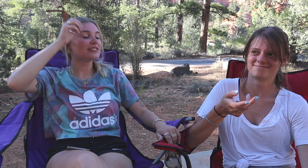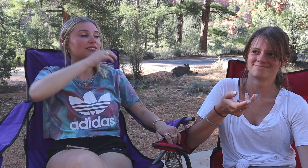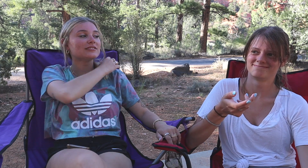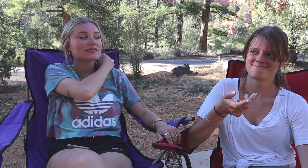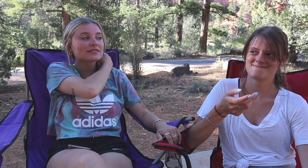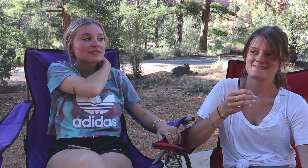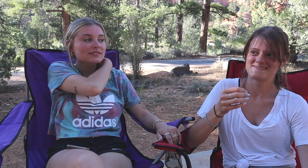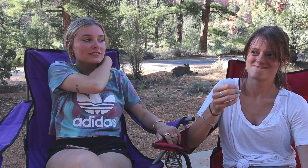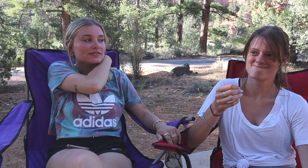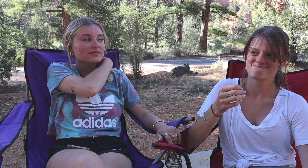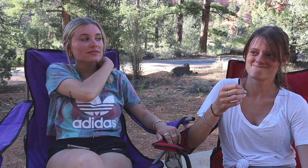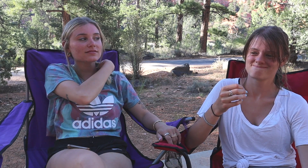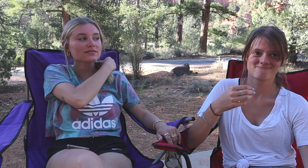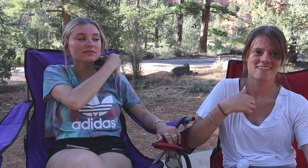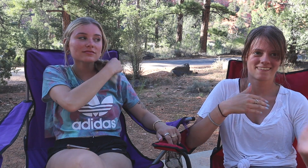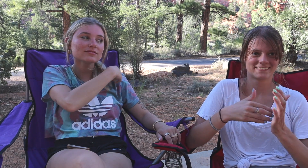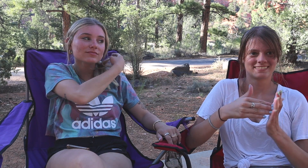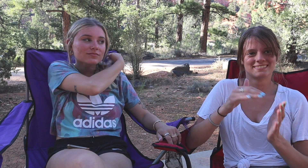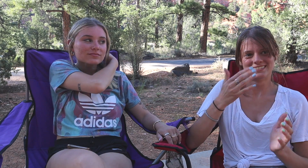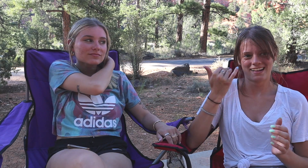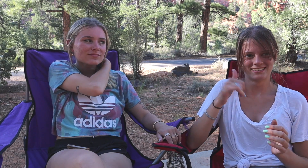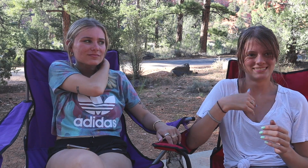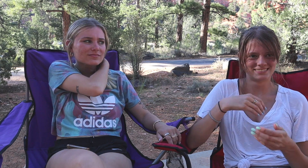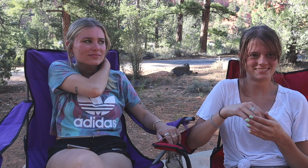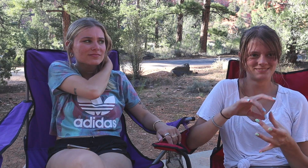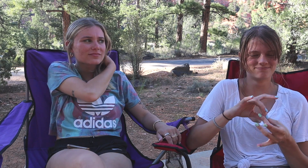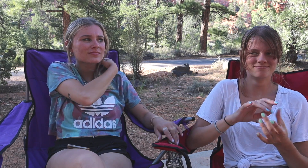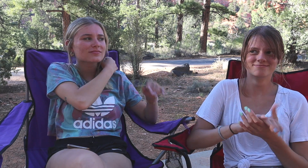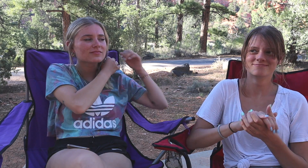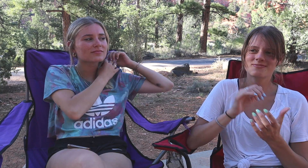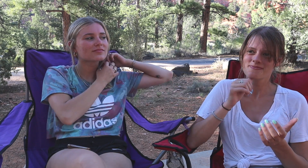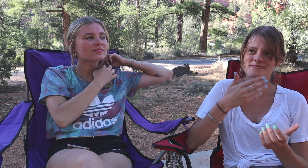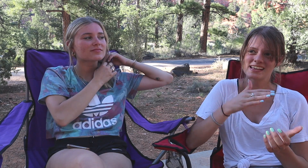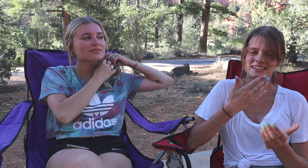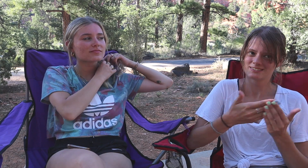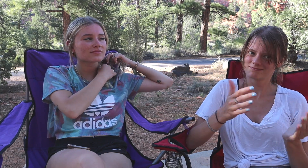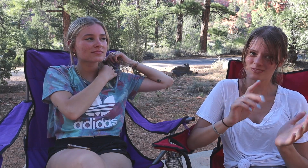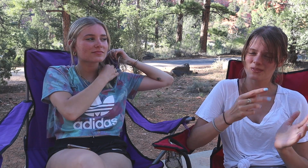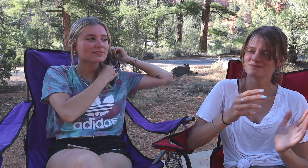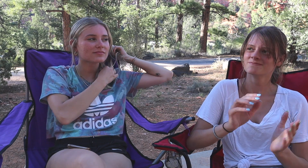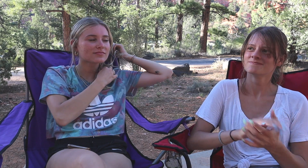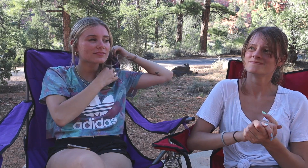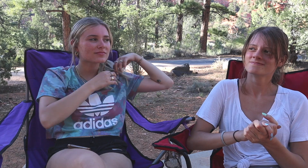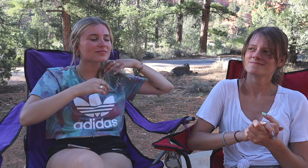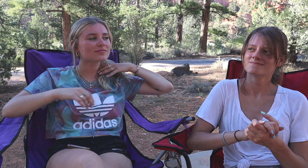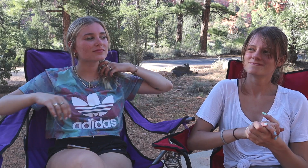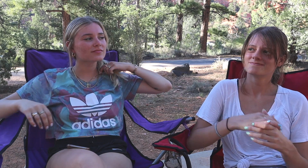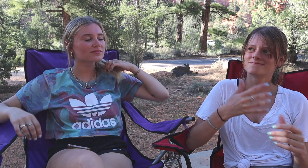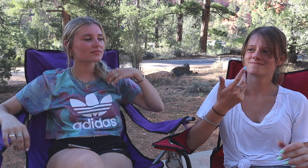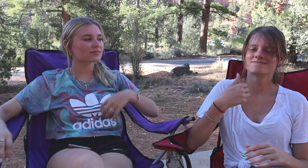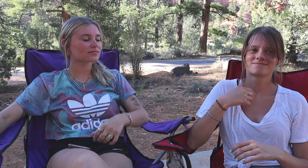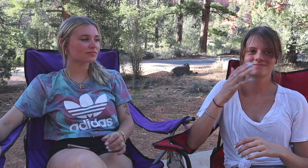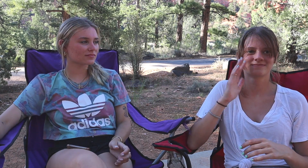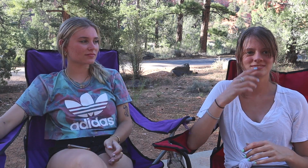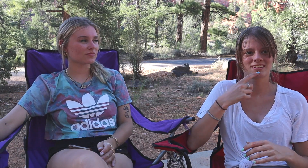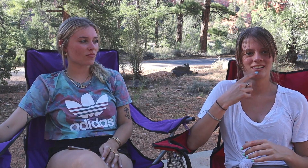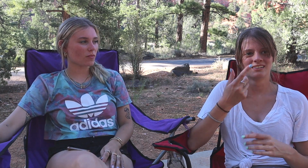okay mm often I forget that I'm in a relationship hey it is not a bad thing though I'd say